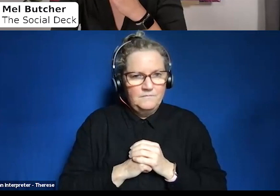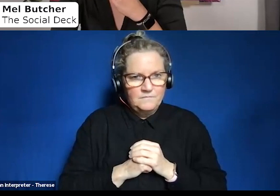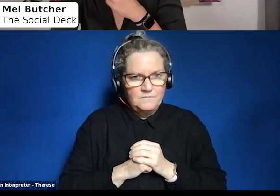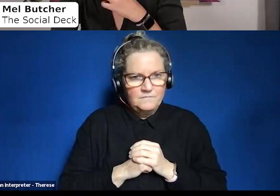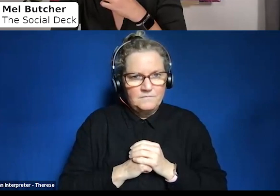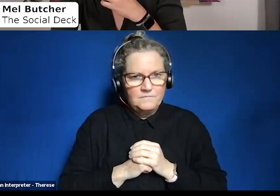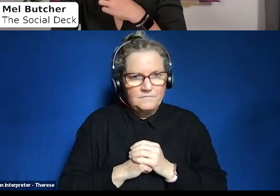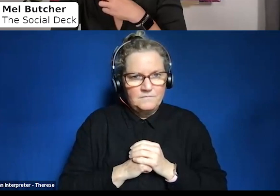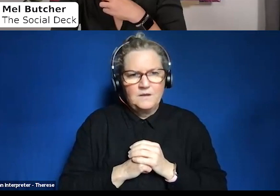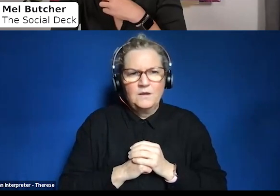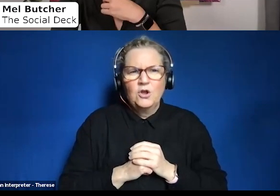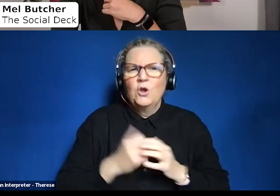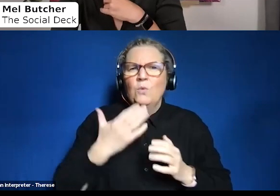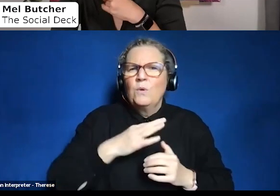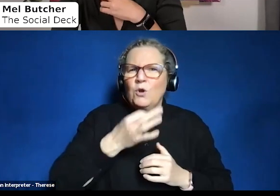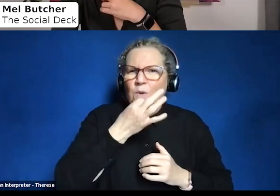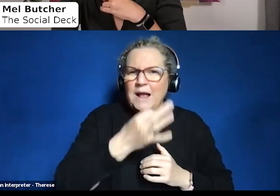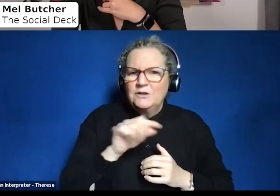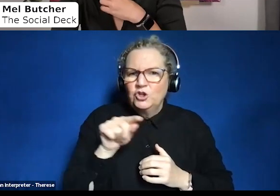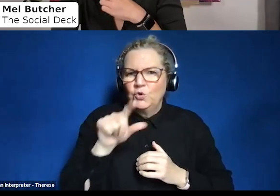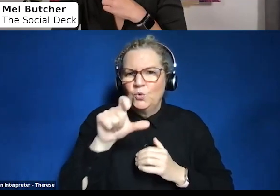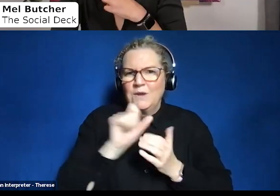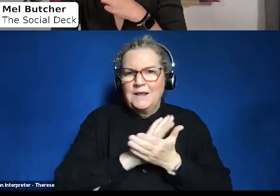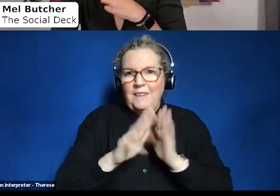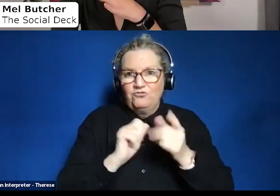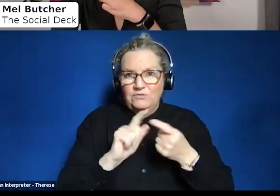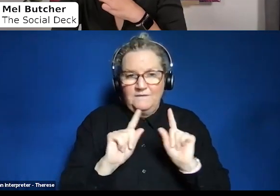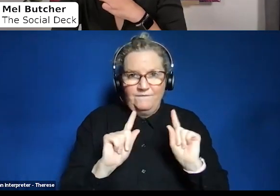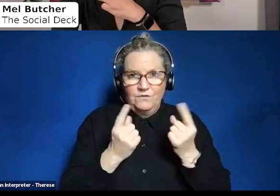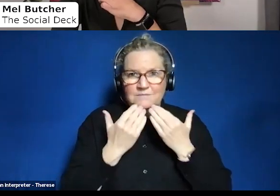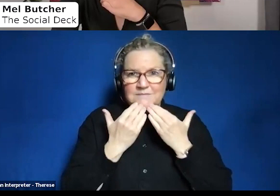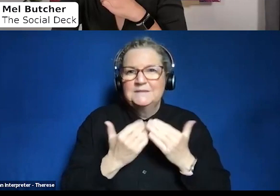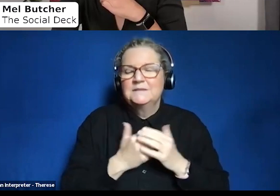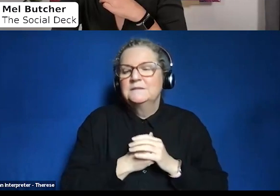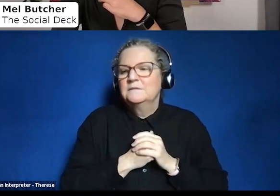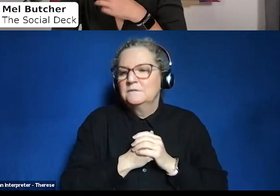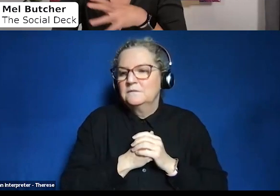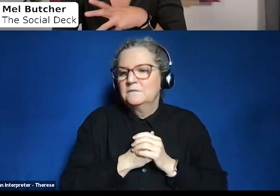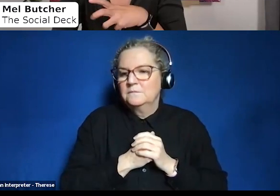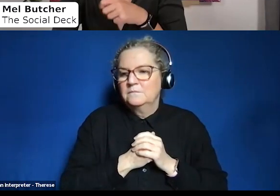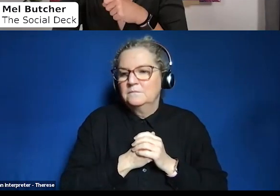we wanted to ask to you, Catherine, to start with, was that around the the your involvement